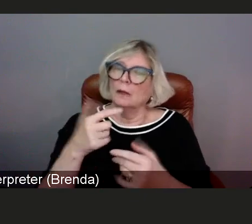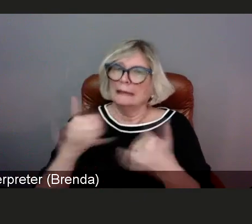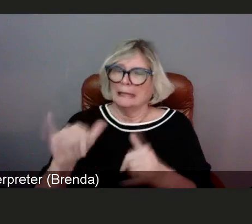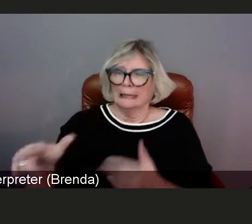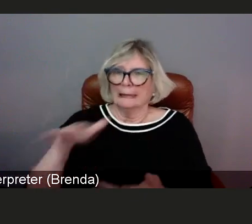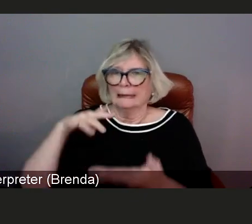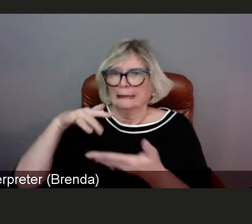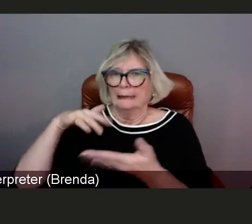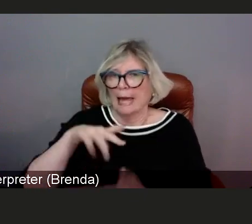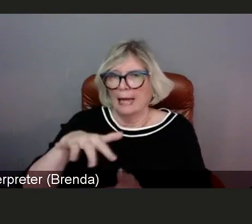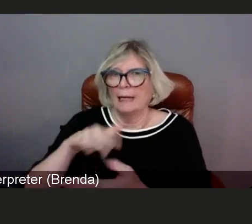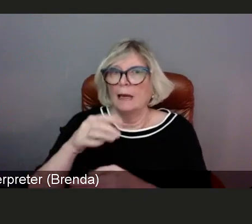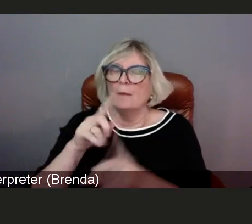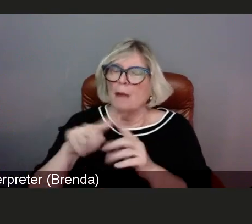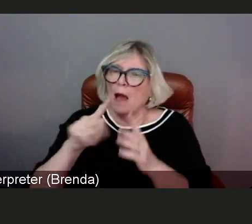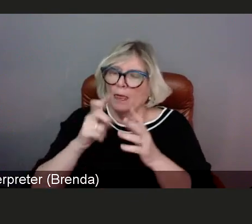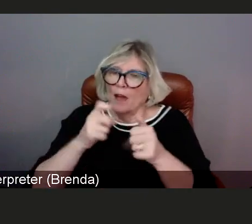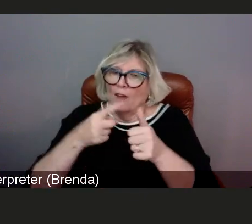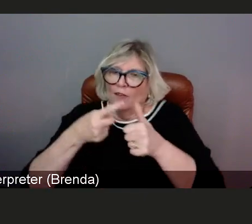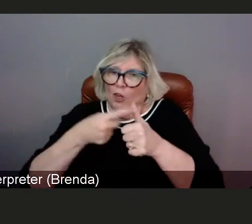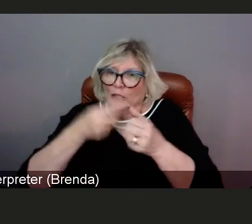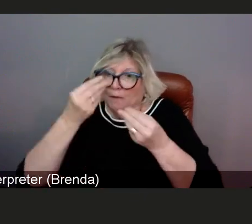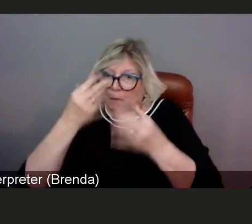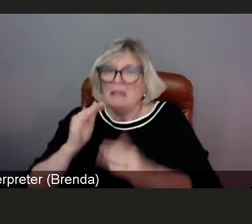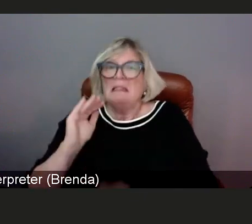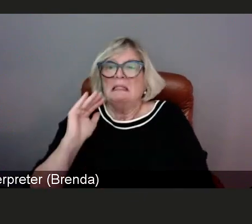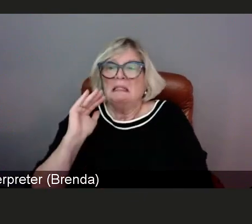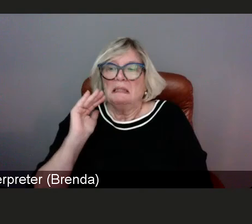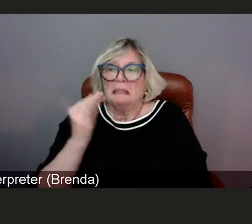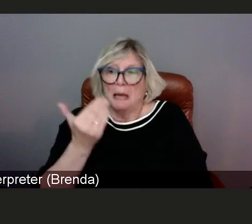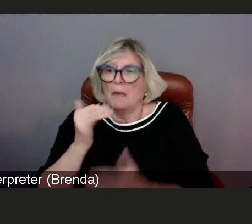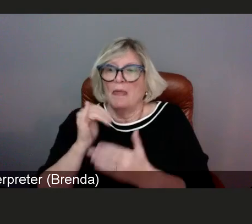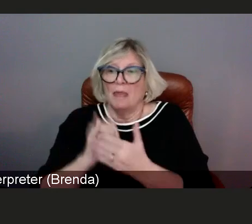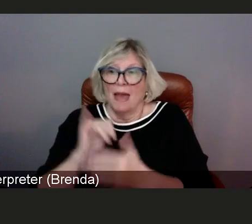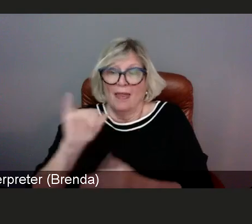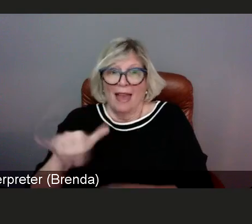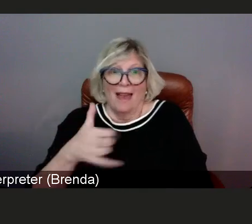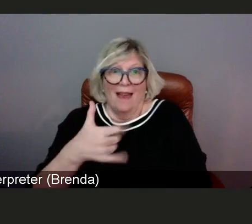but the initial information appears to be that the vaccines are effective